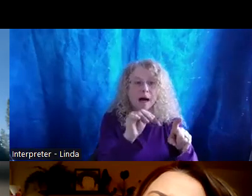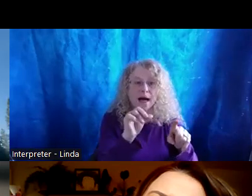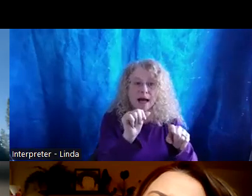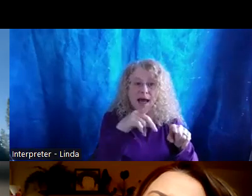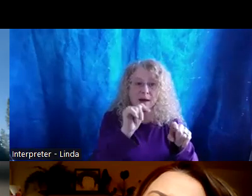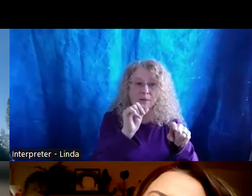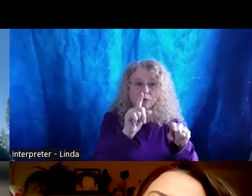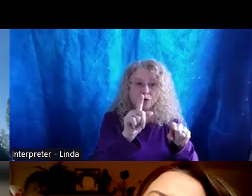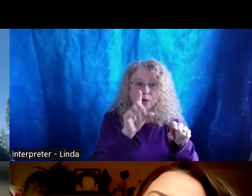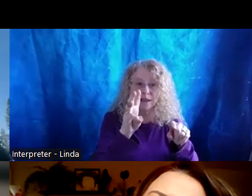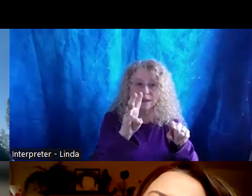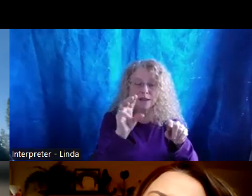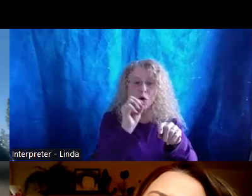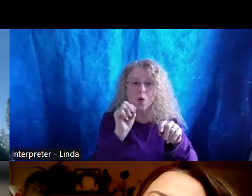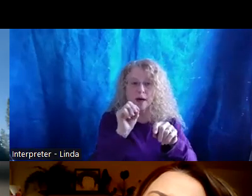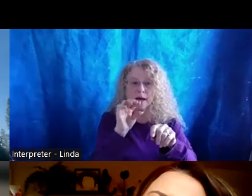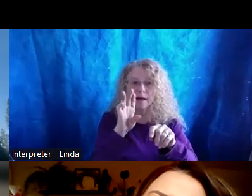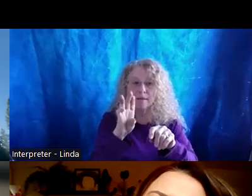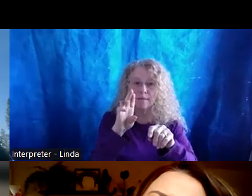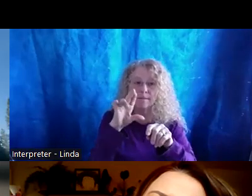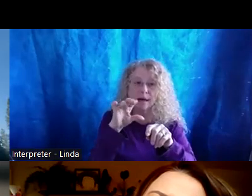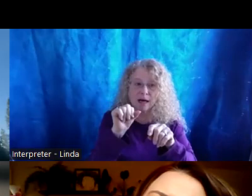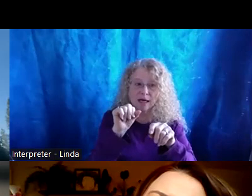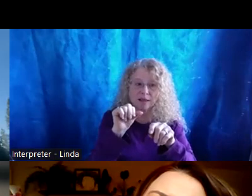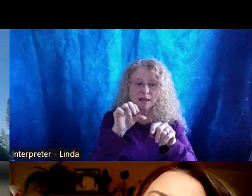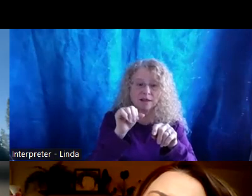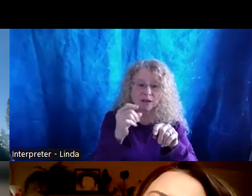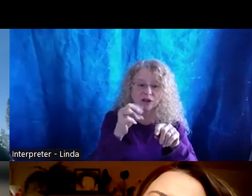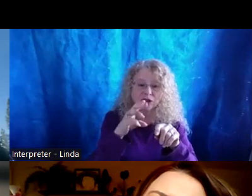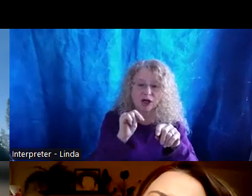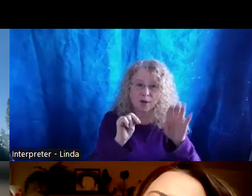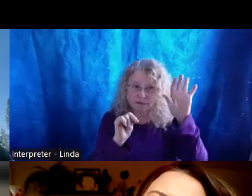YES, OREGONBUYS, AND SHARON HAS HER HAND UP, SHE IS RUNNING THAT FOR US.